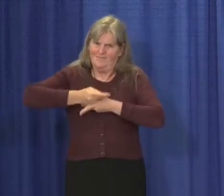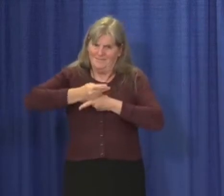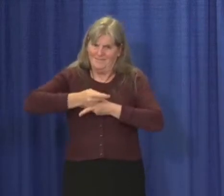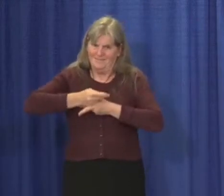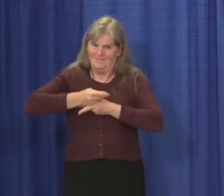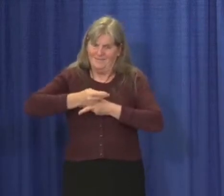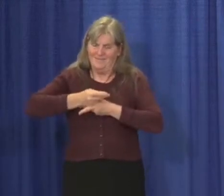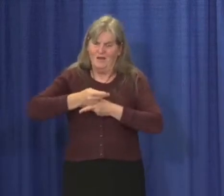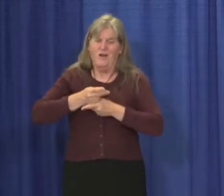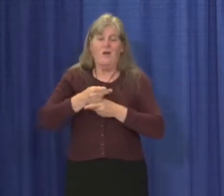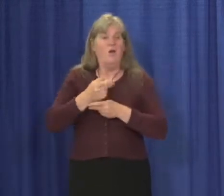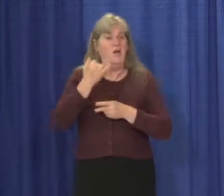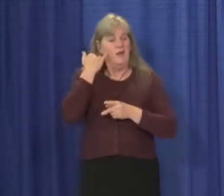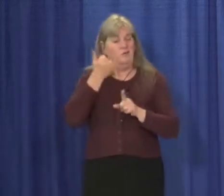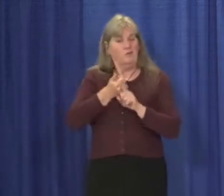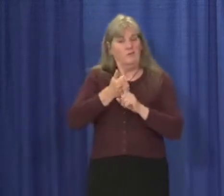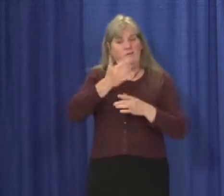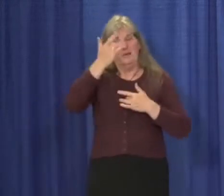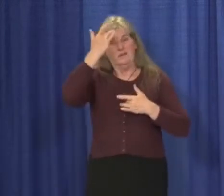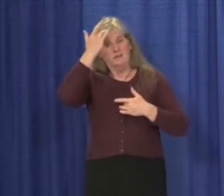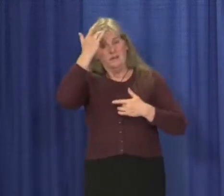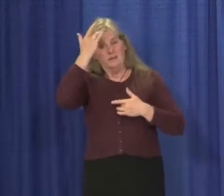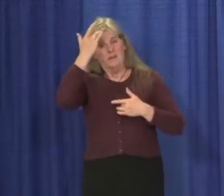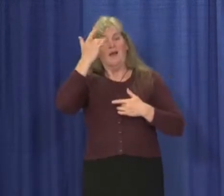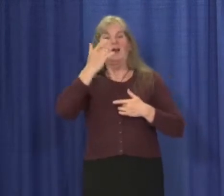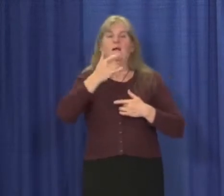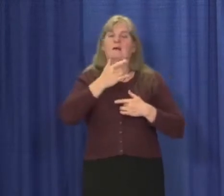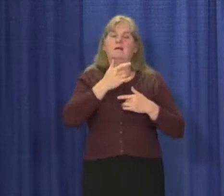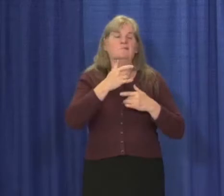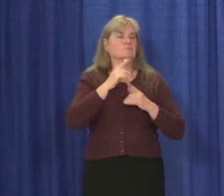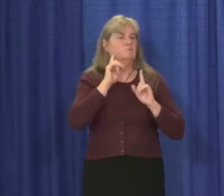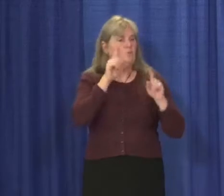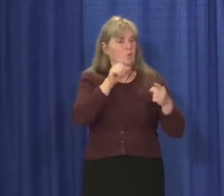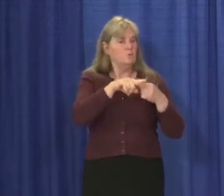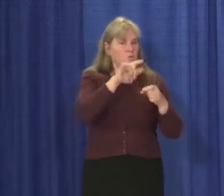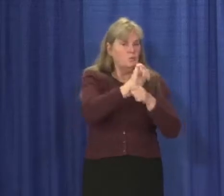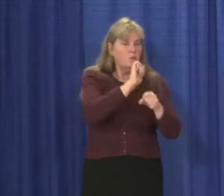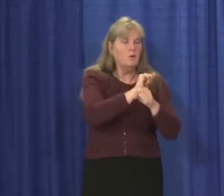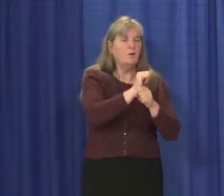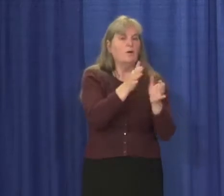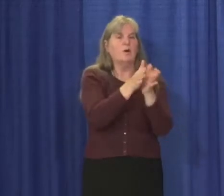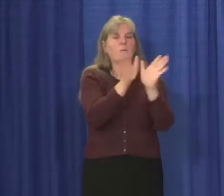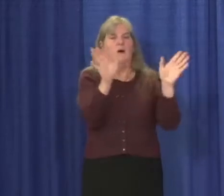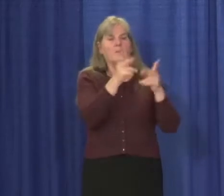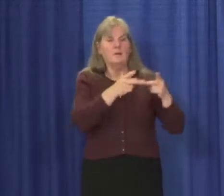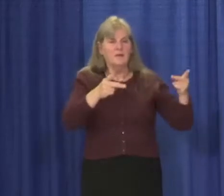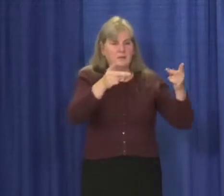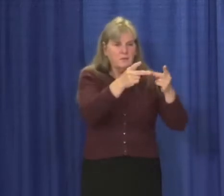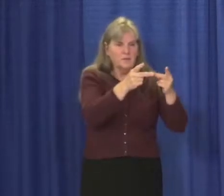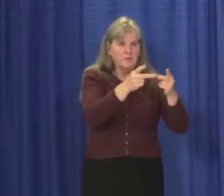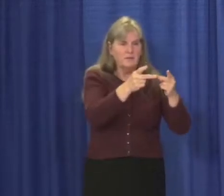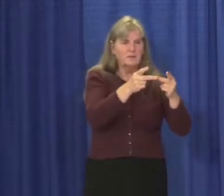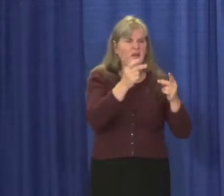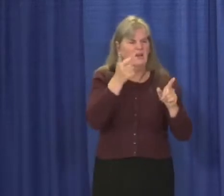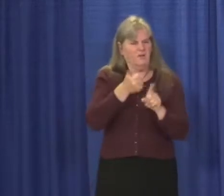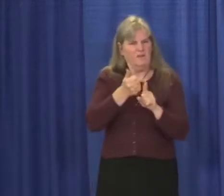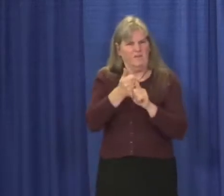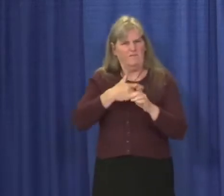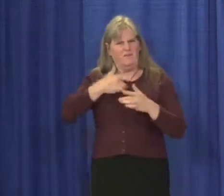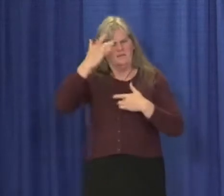away from workplaces and other public settings when sick. We must get tested and safe six